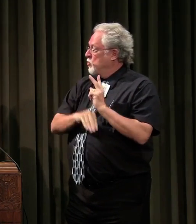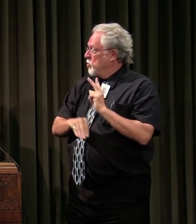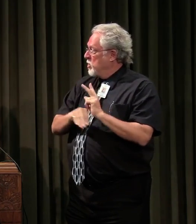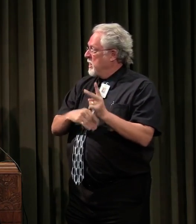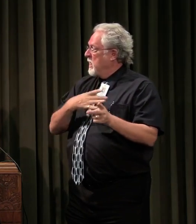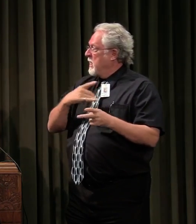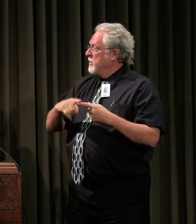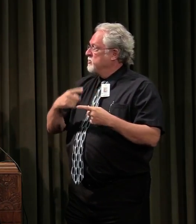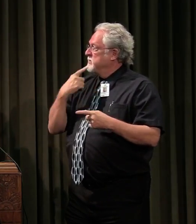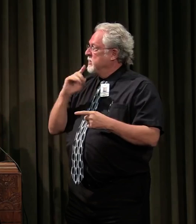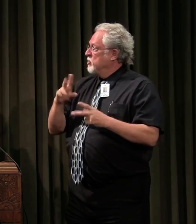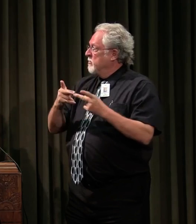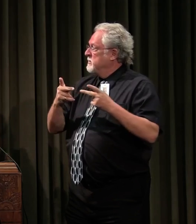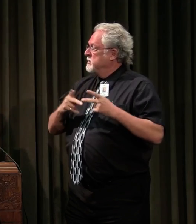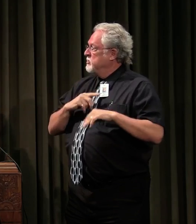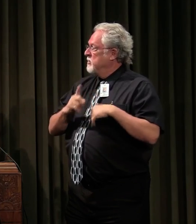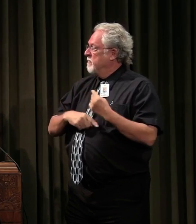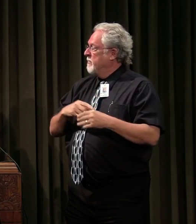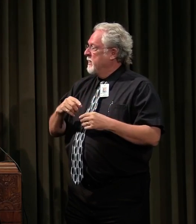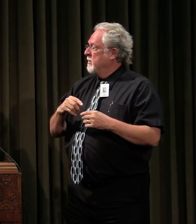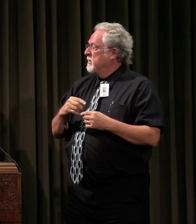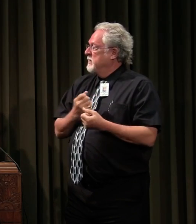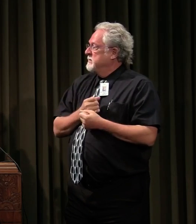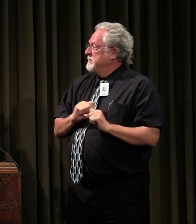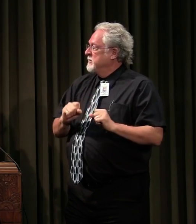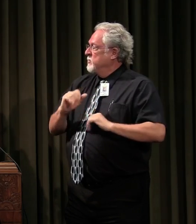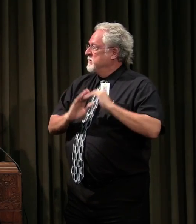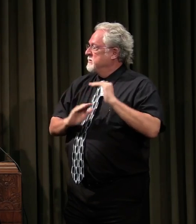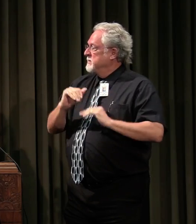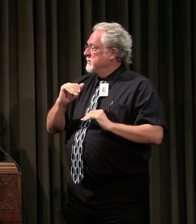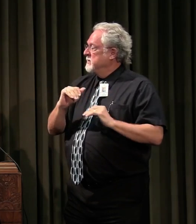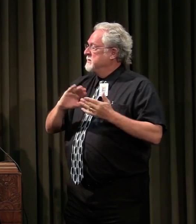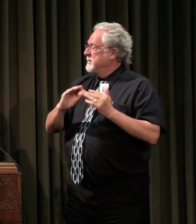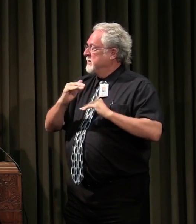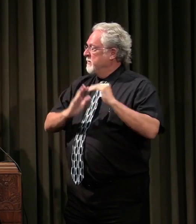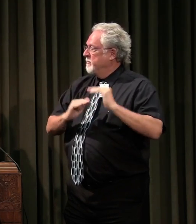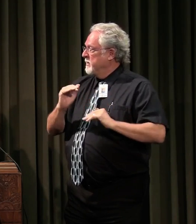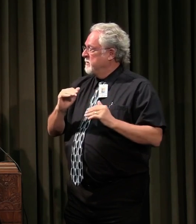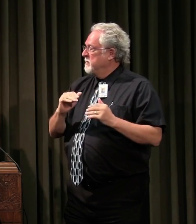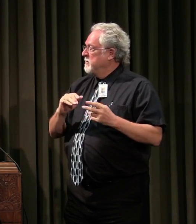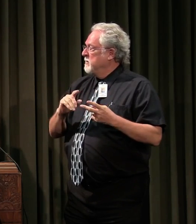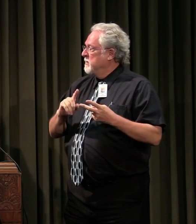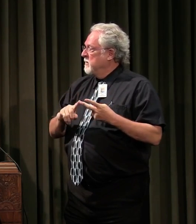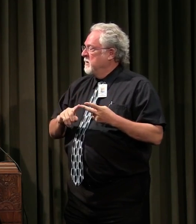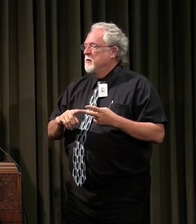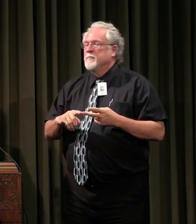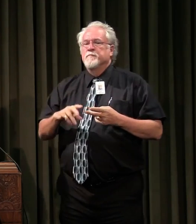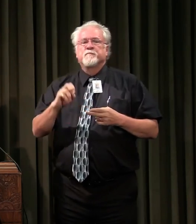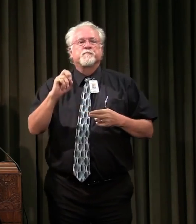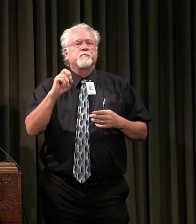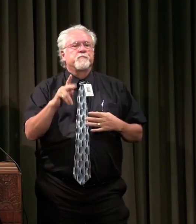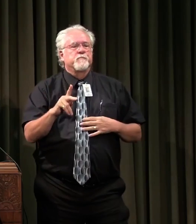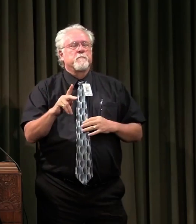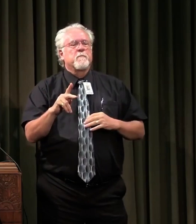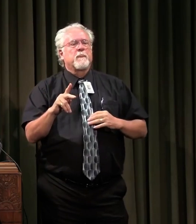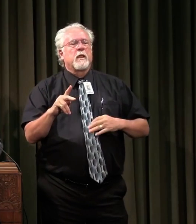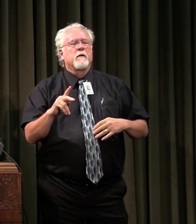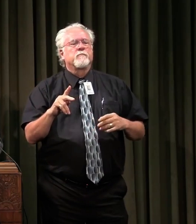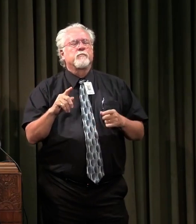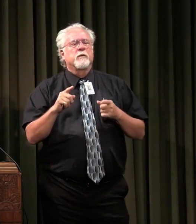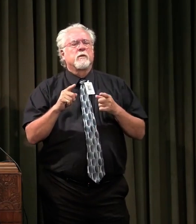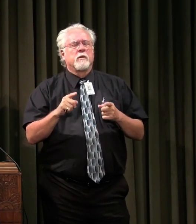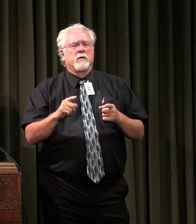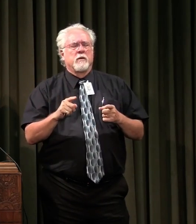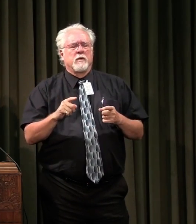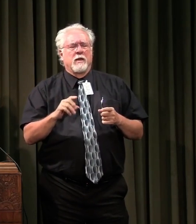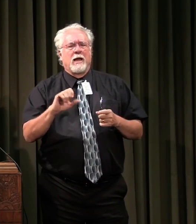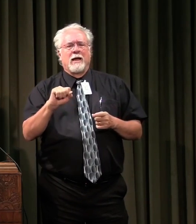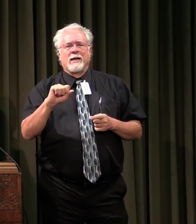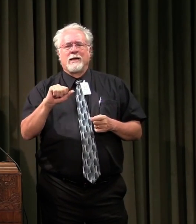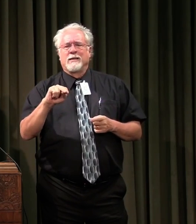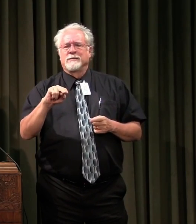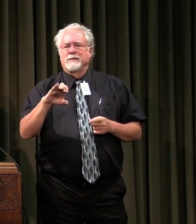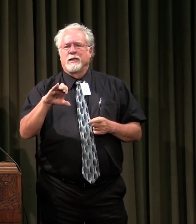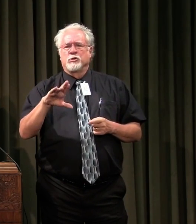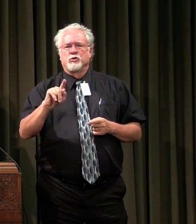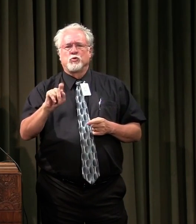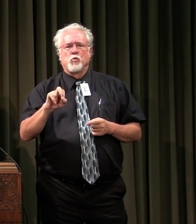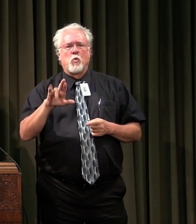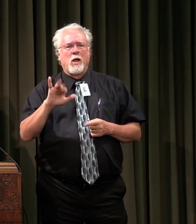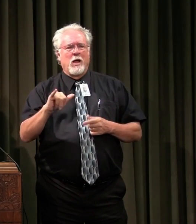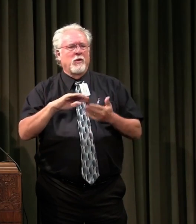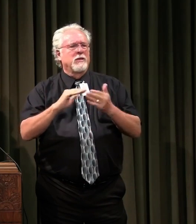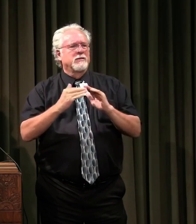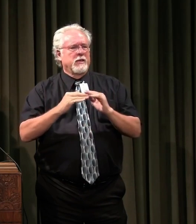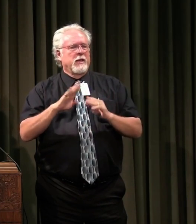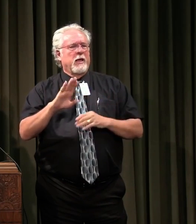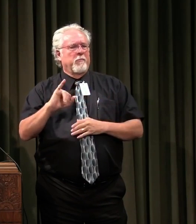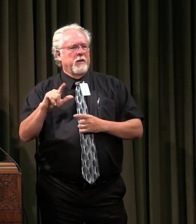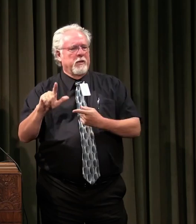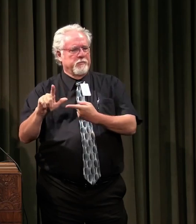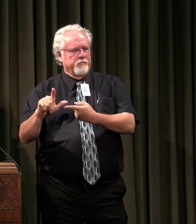Ok, the sanctuary cities bill, is a bill that obviously there are some things